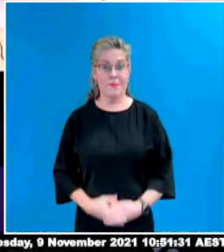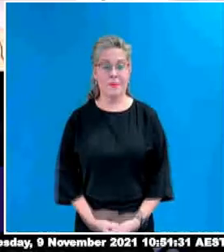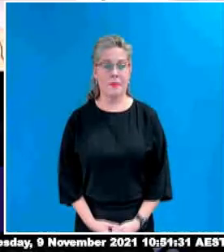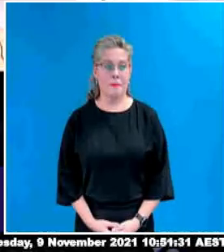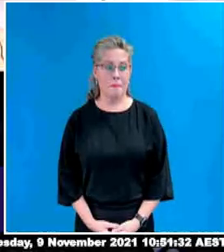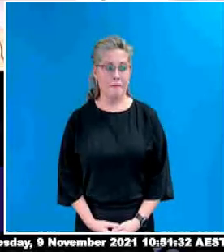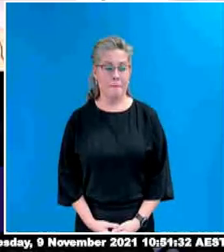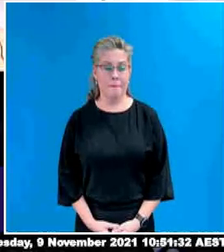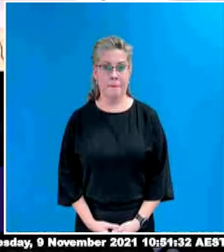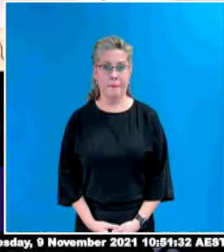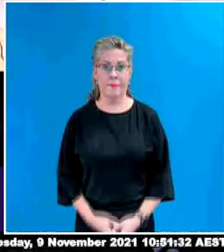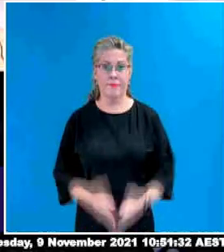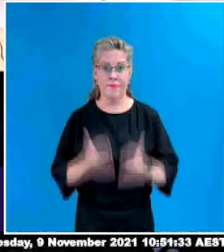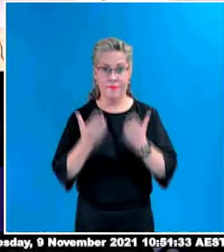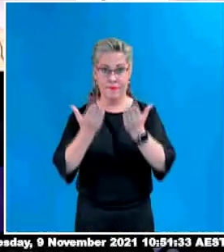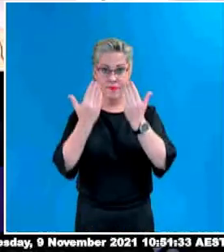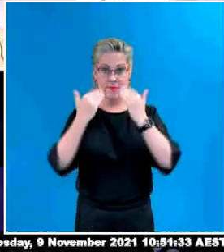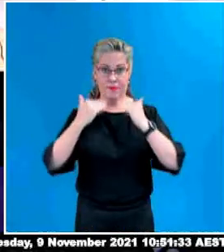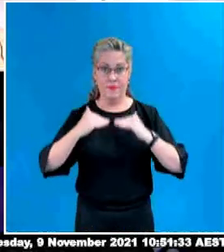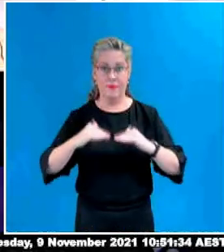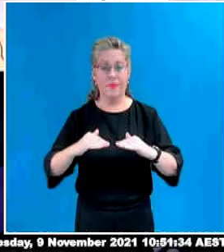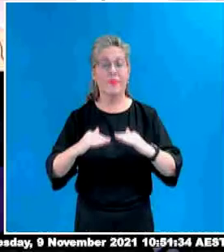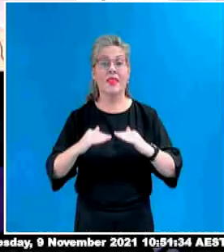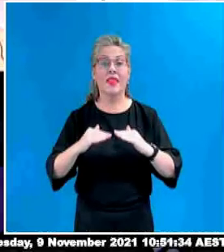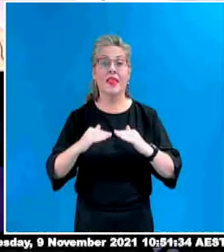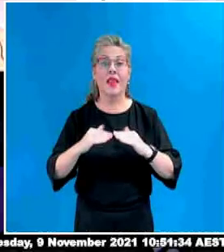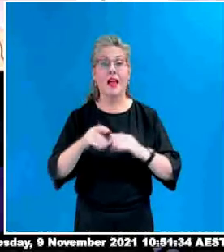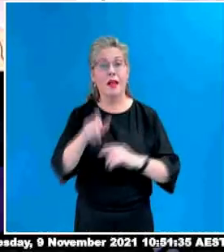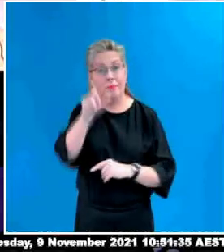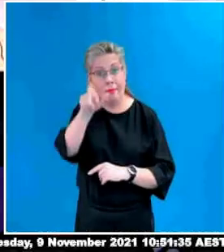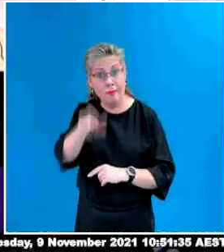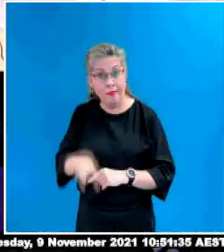The next witness is Professor Justine Nolan.